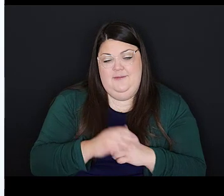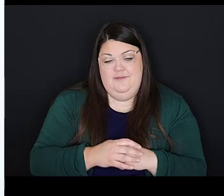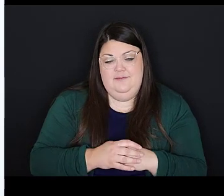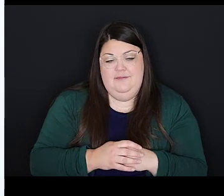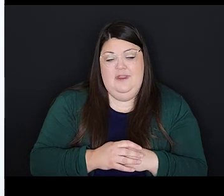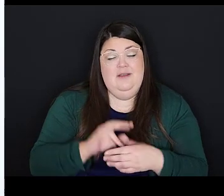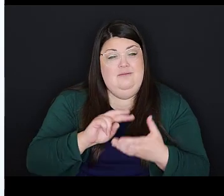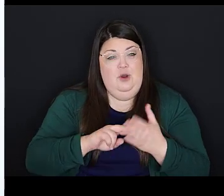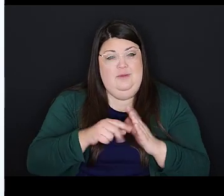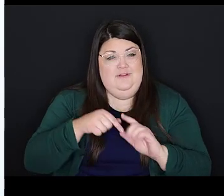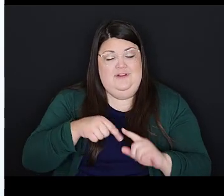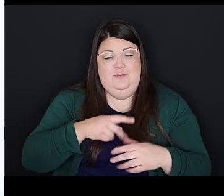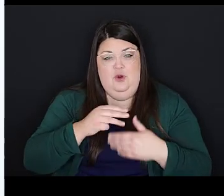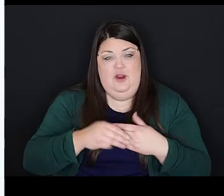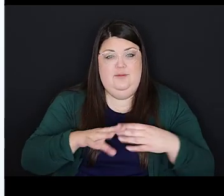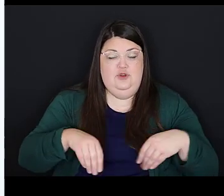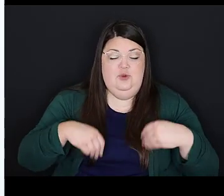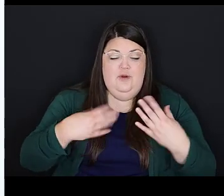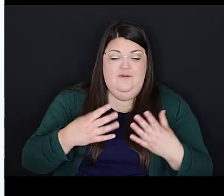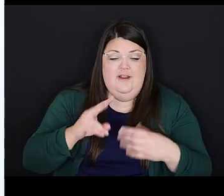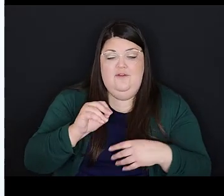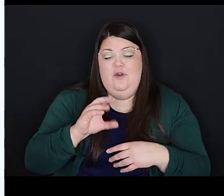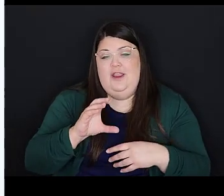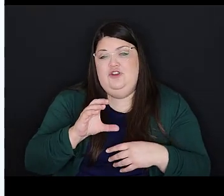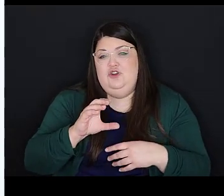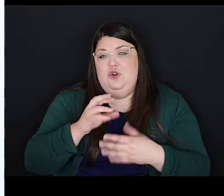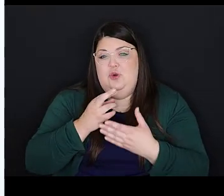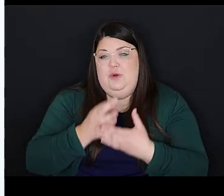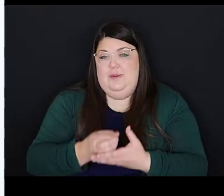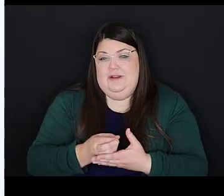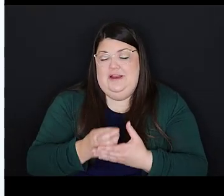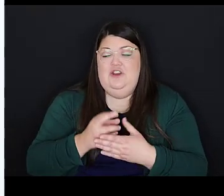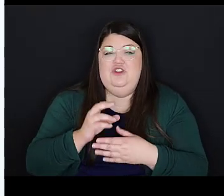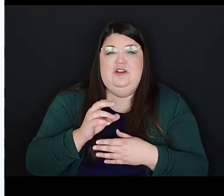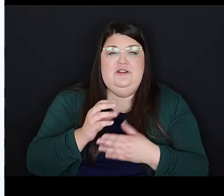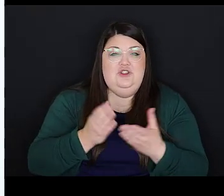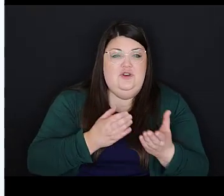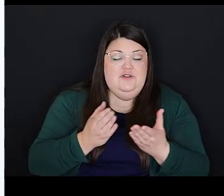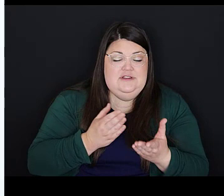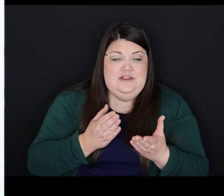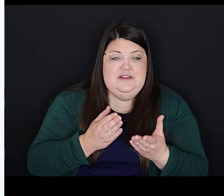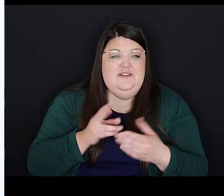The purpose of this program is to provide vocational rehabilitation (VR) services,